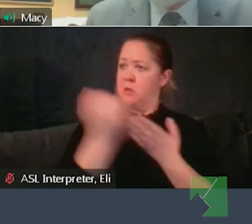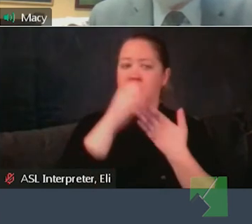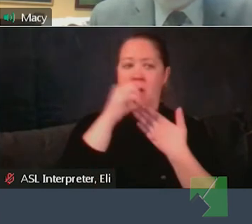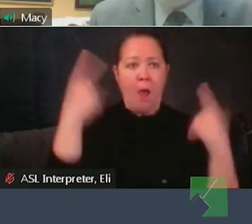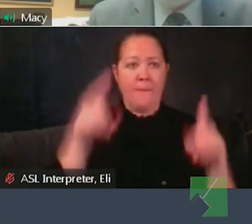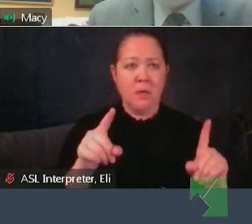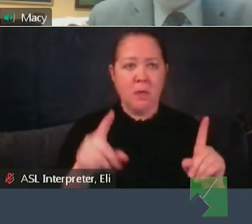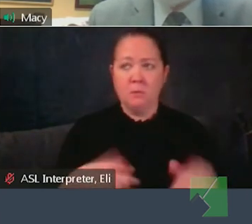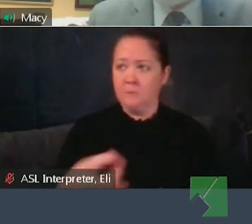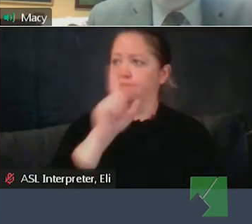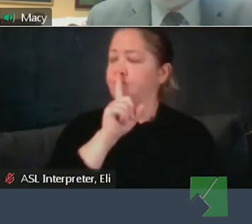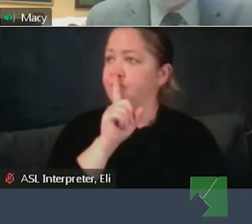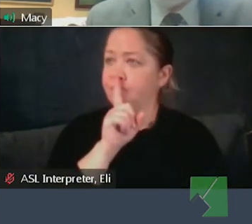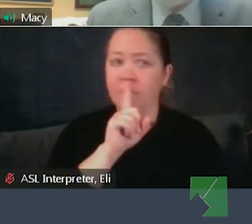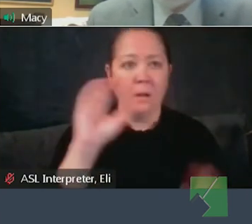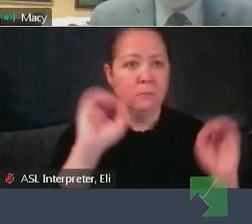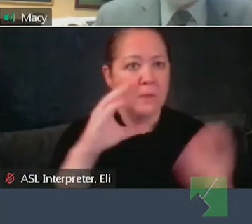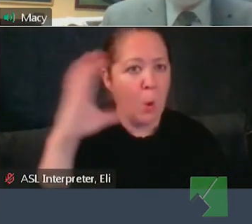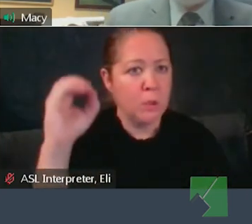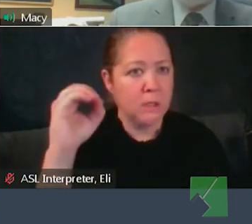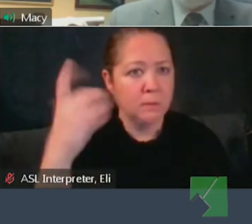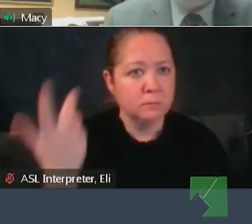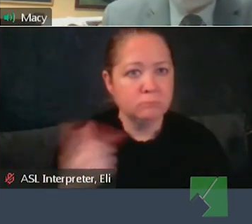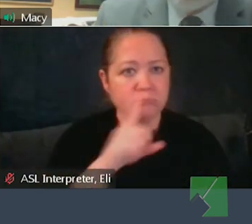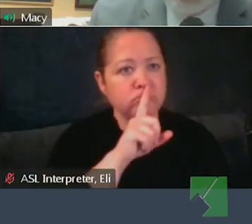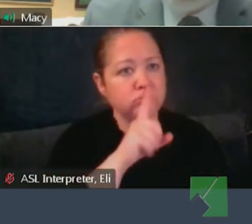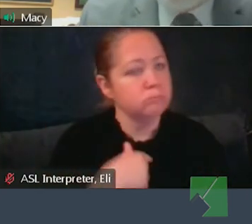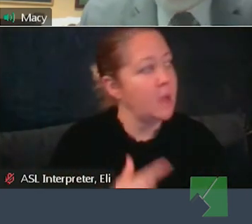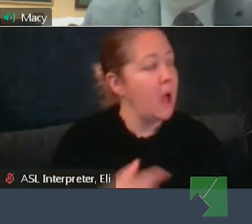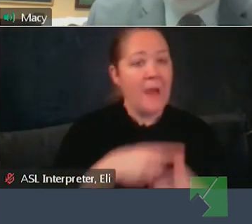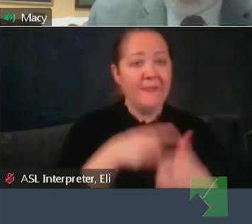No one from the County responded. And then in September, 2020, Ms.